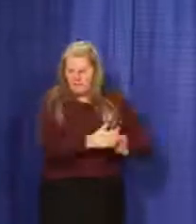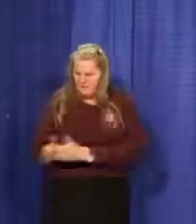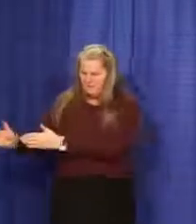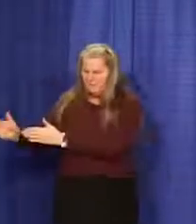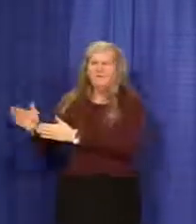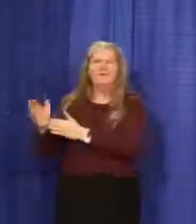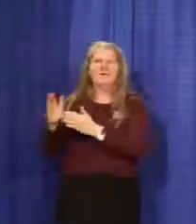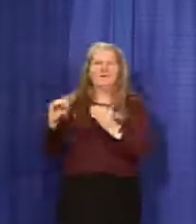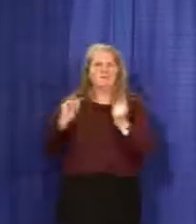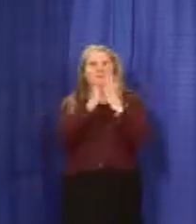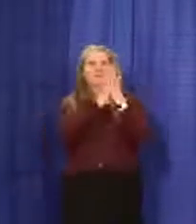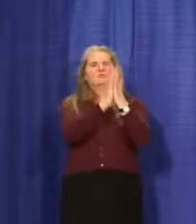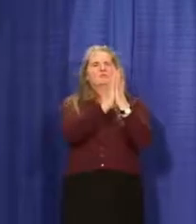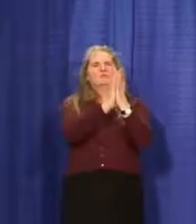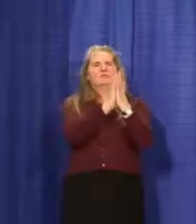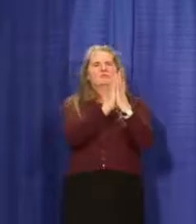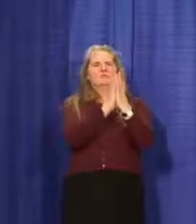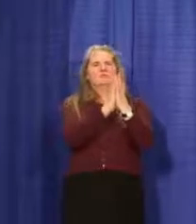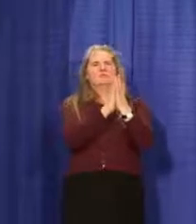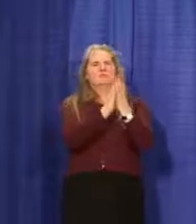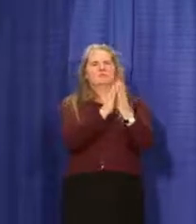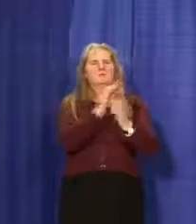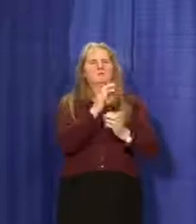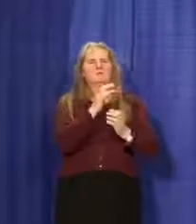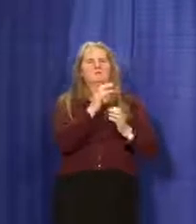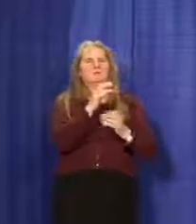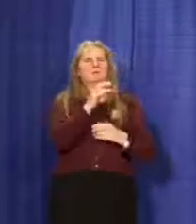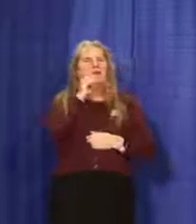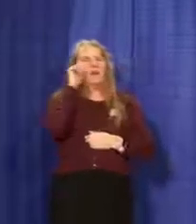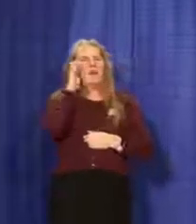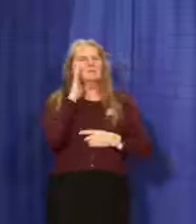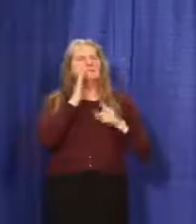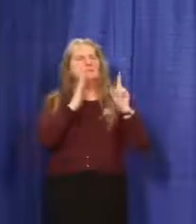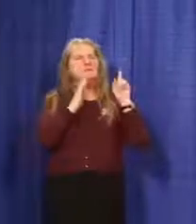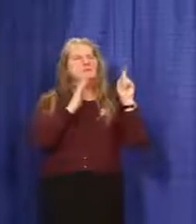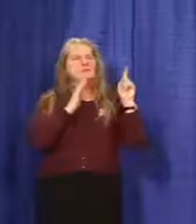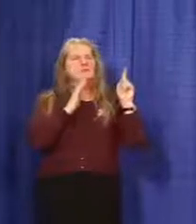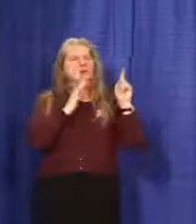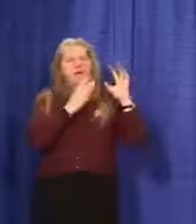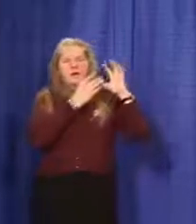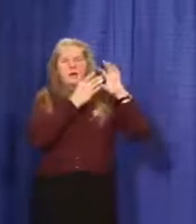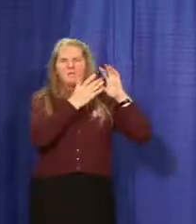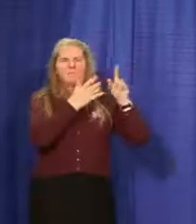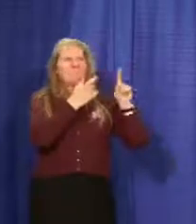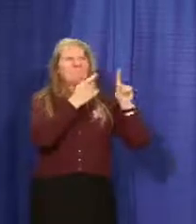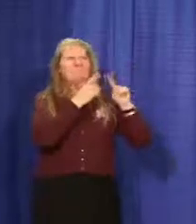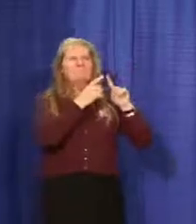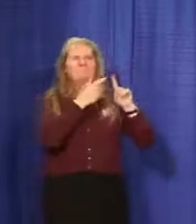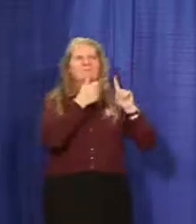factors is they have had-- they